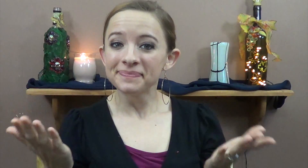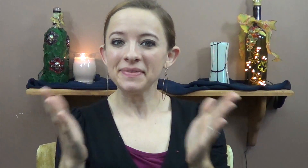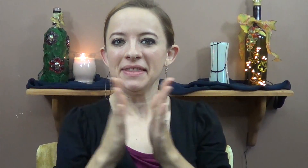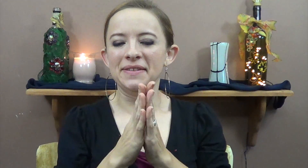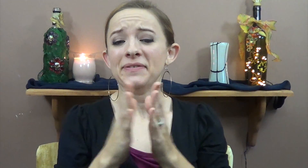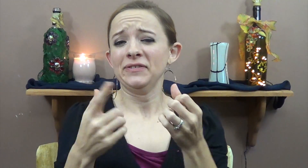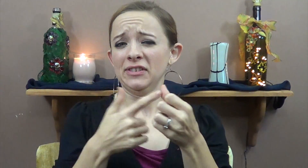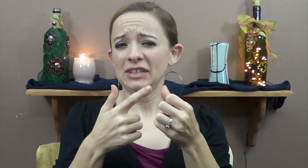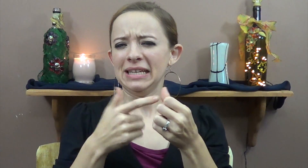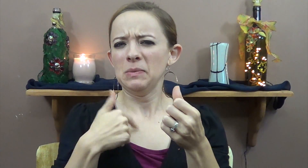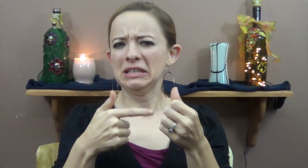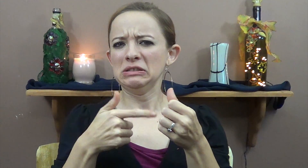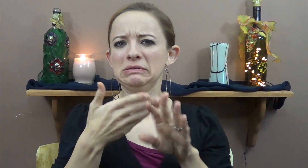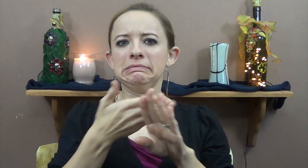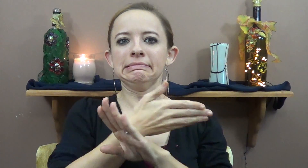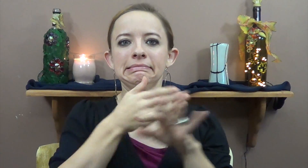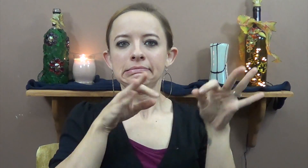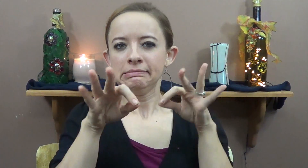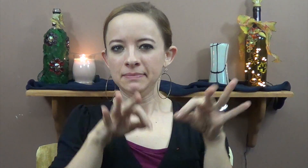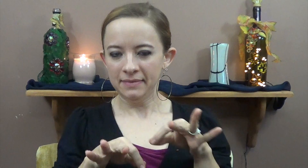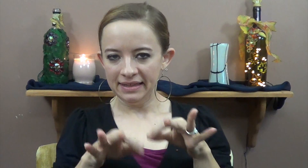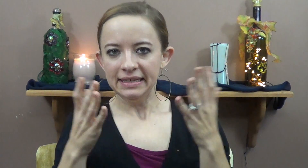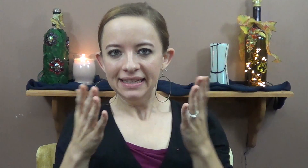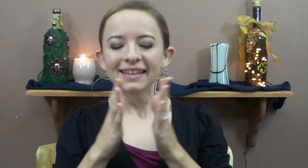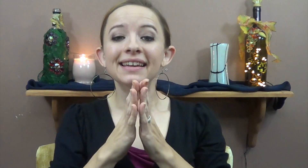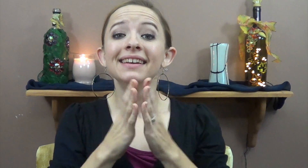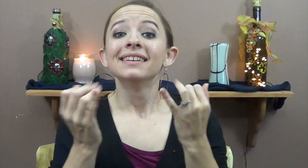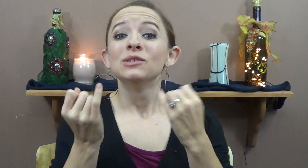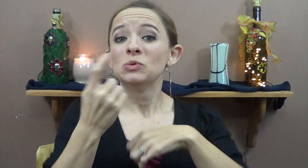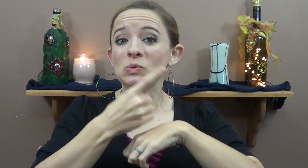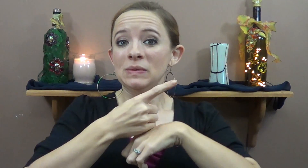first of all I just kind of wanted to explain a little bit.